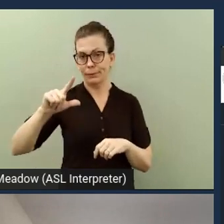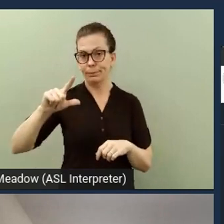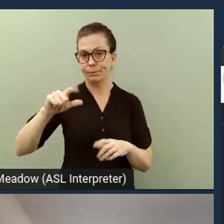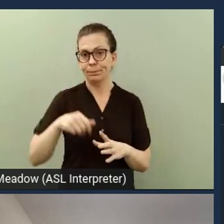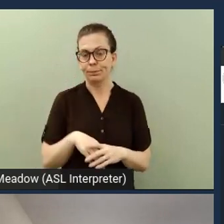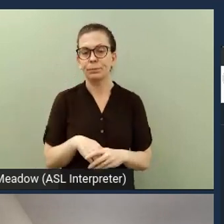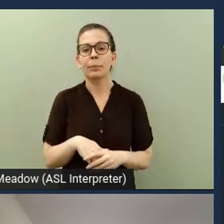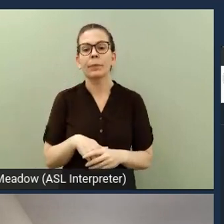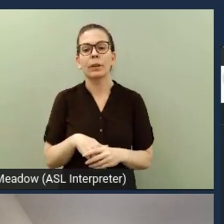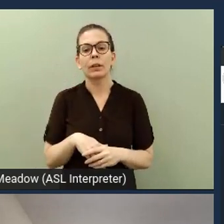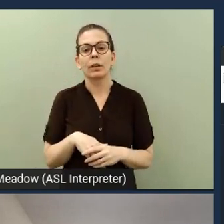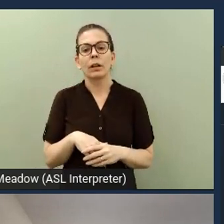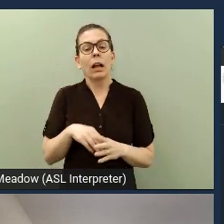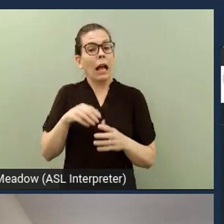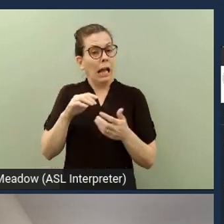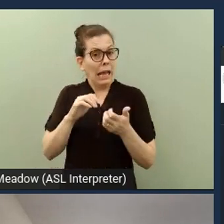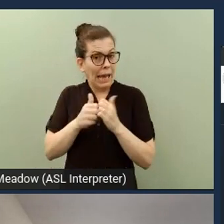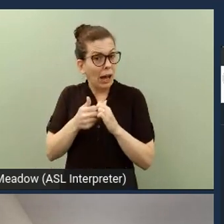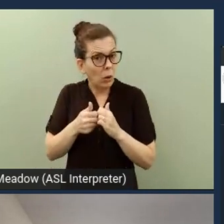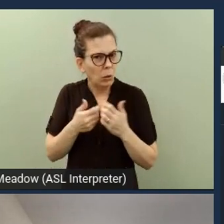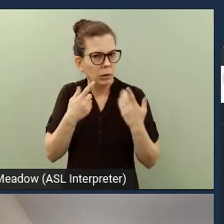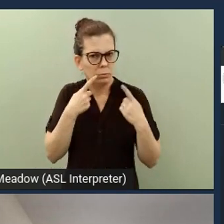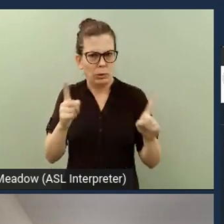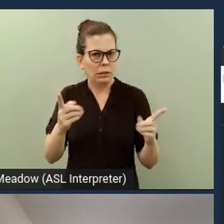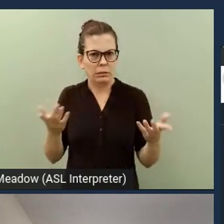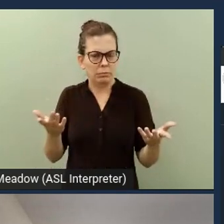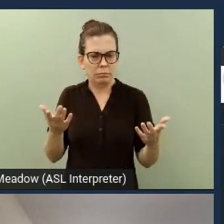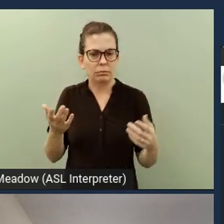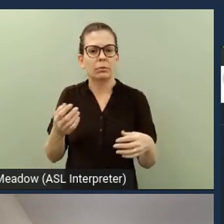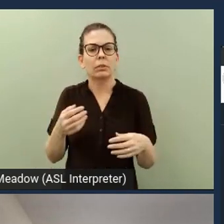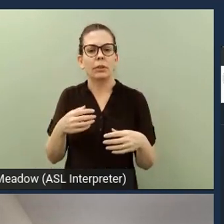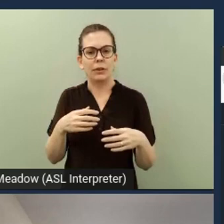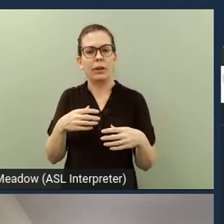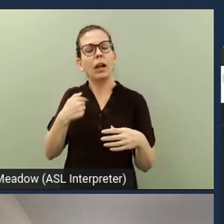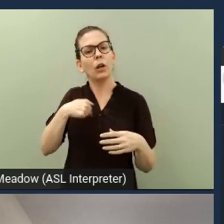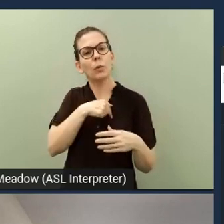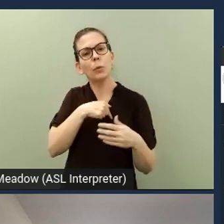And the way this works is we have a callback